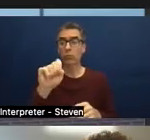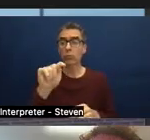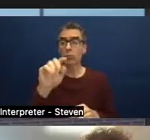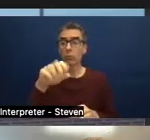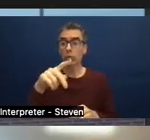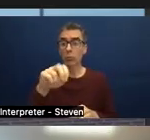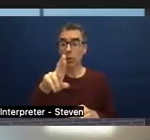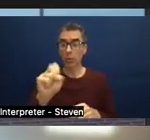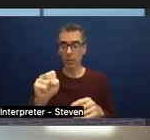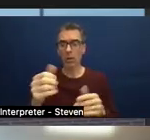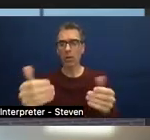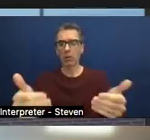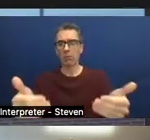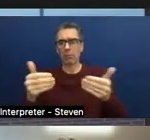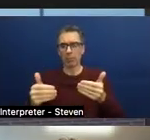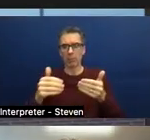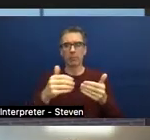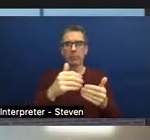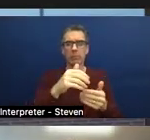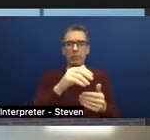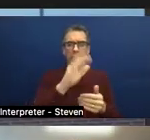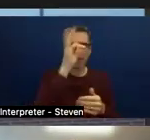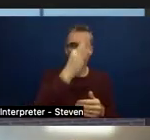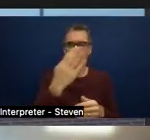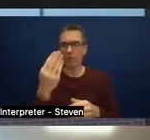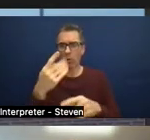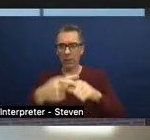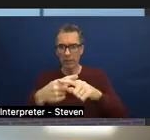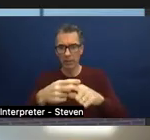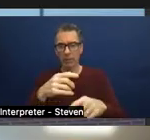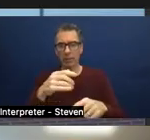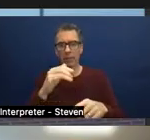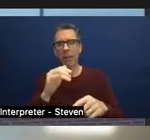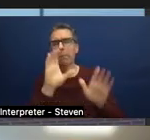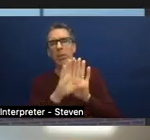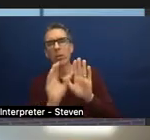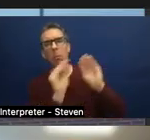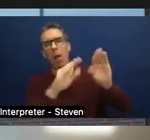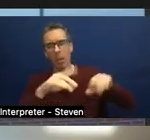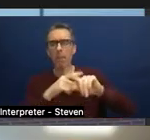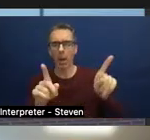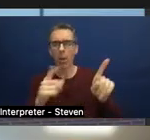and 14th that hadn't made it into the rendering but Alejandra, that is included in our current design